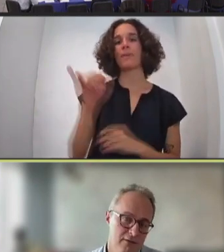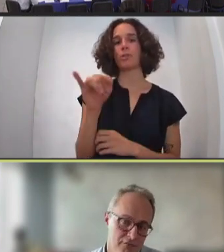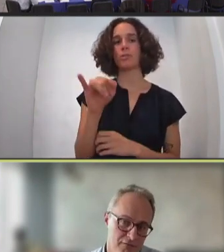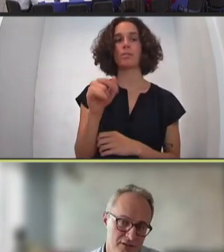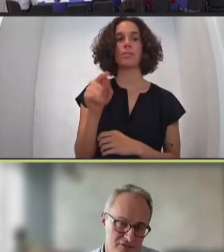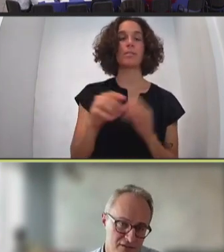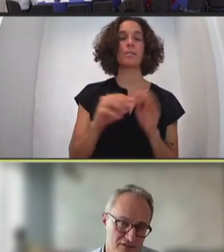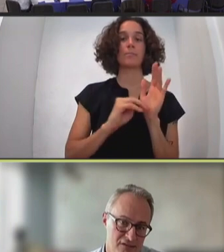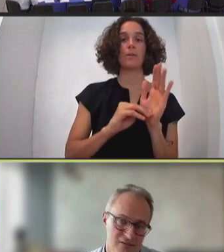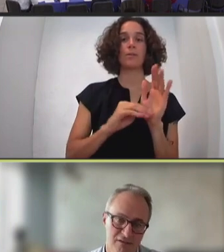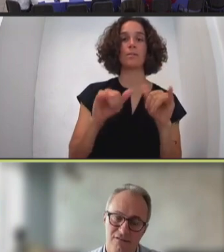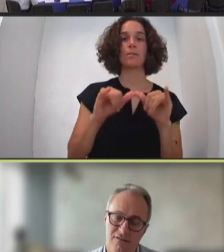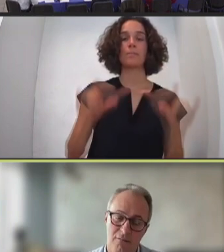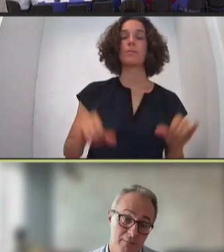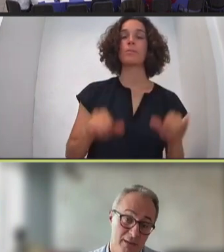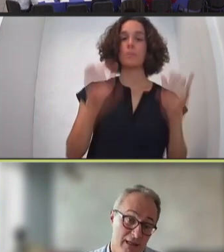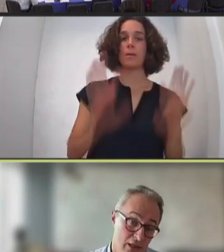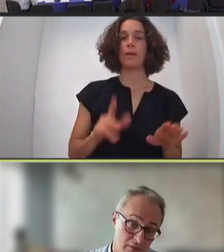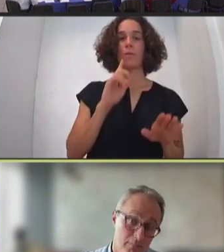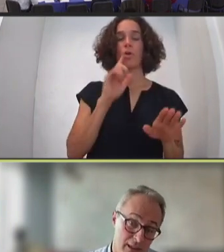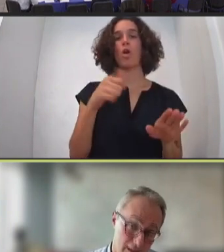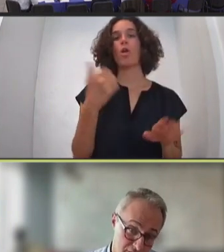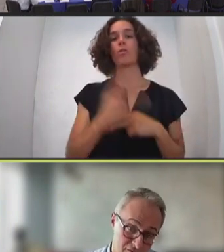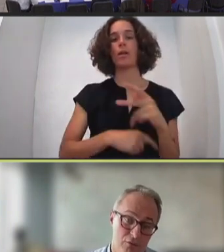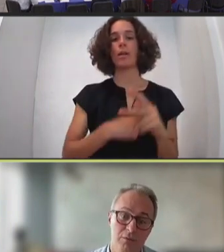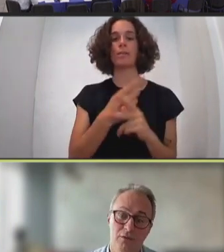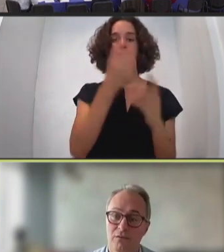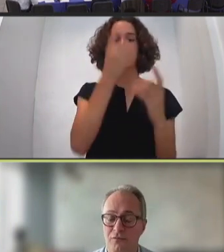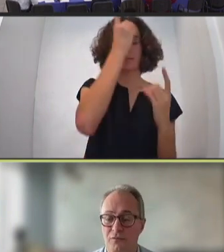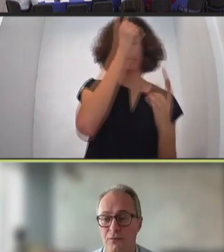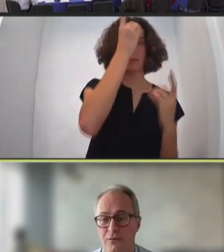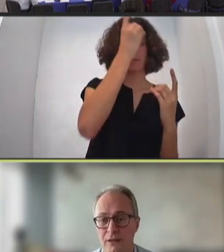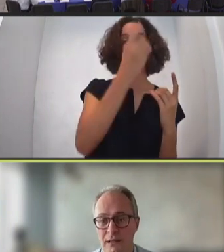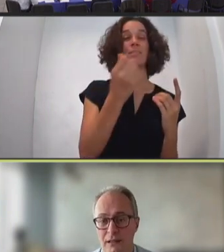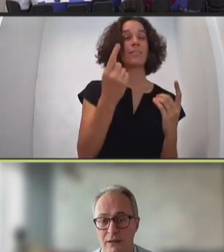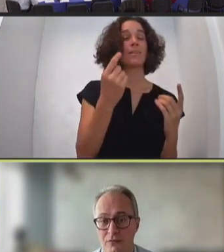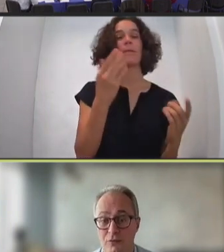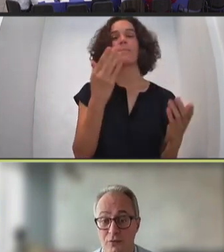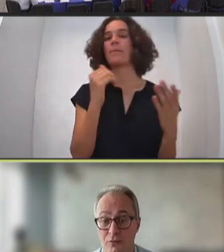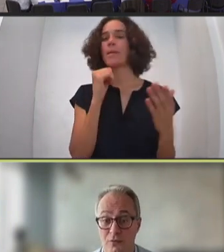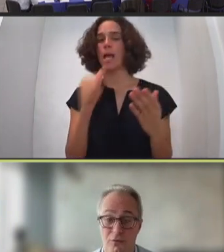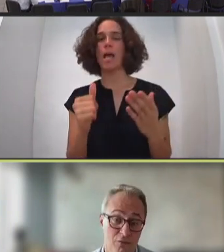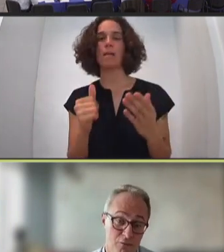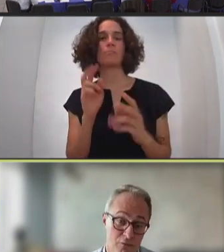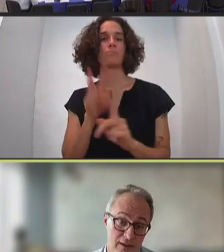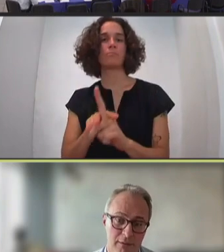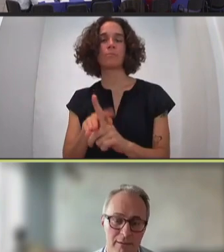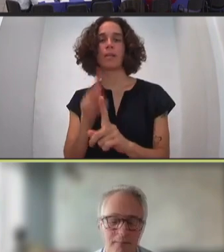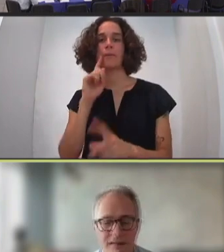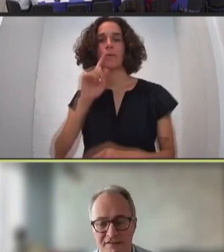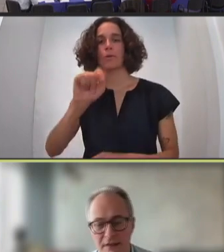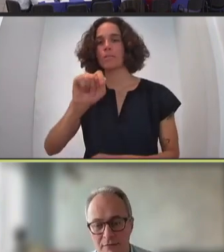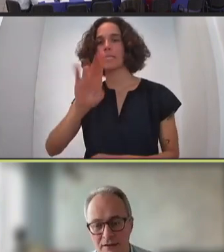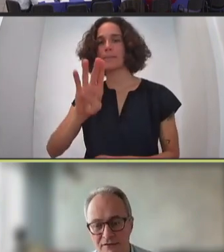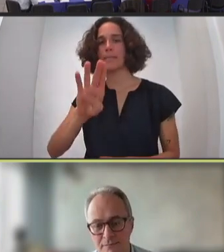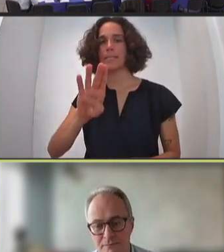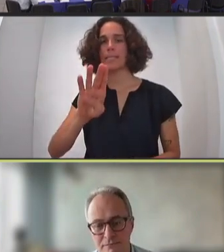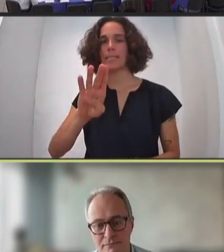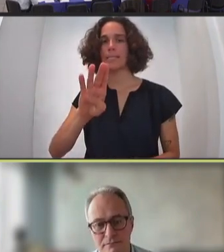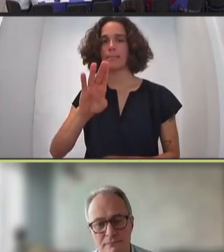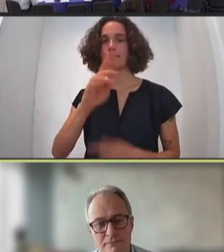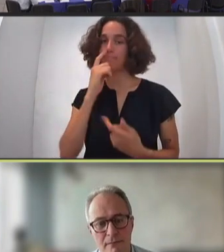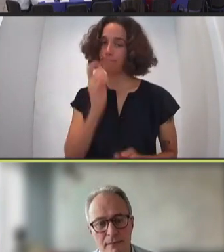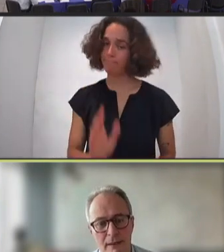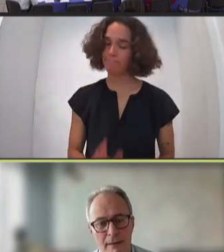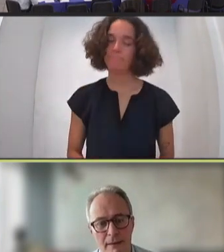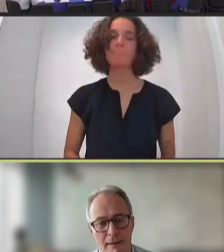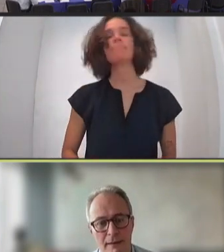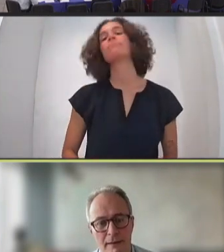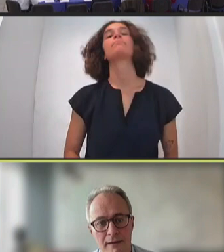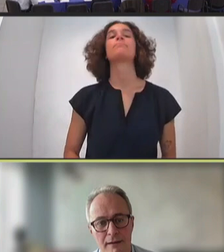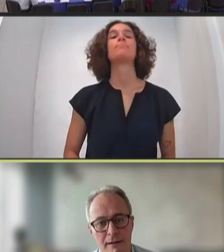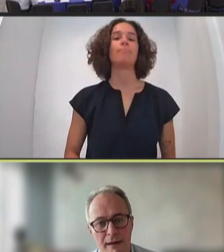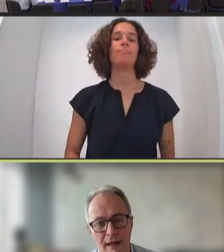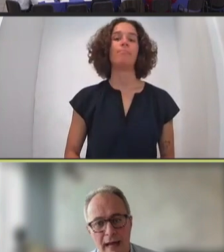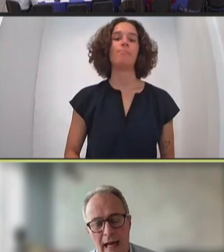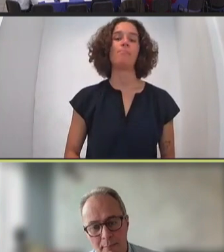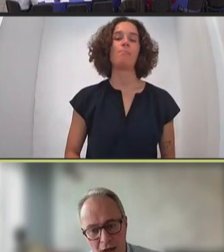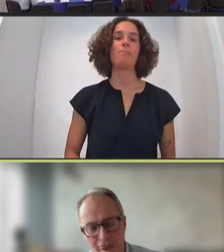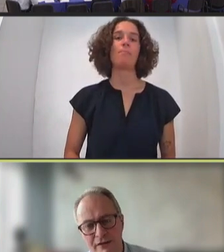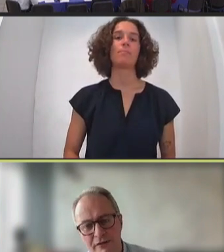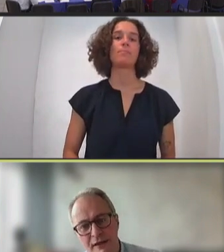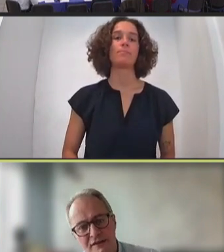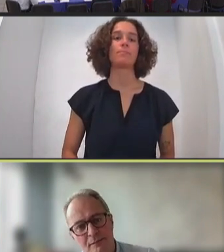infectious diseases, maybe not suitable for TB. Next slide, please. And because of this,